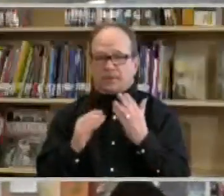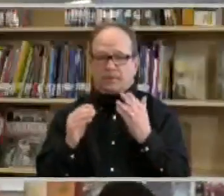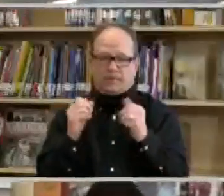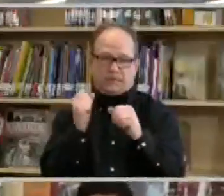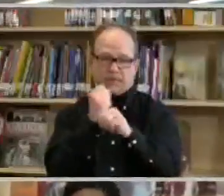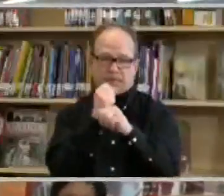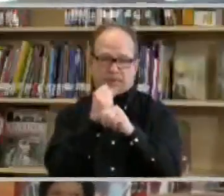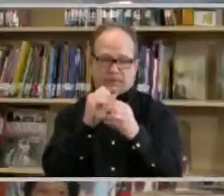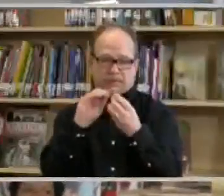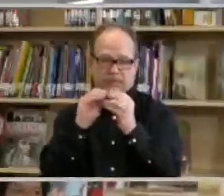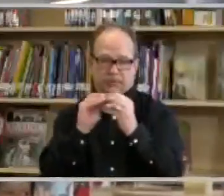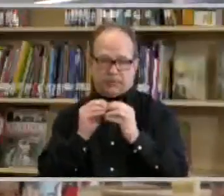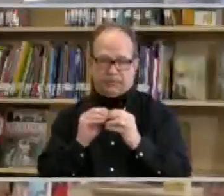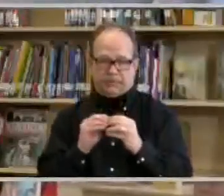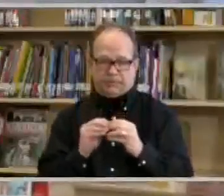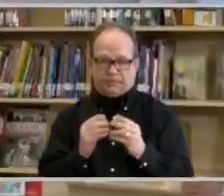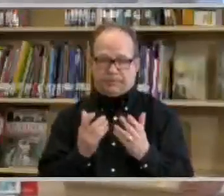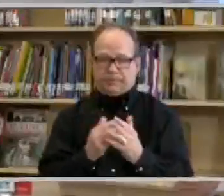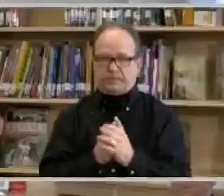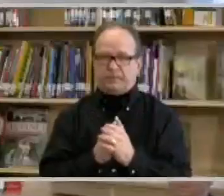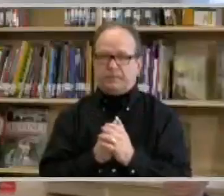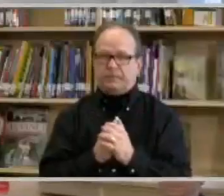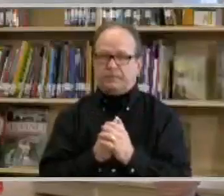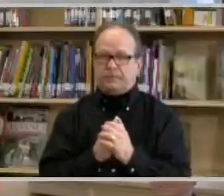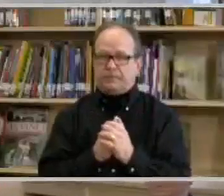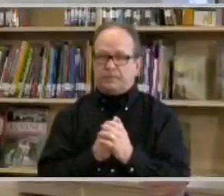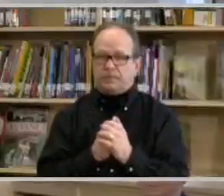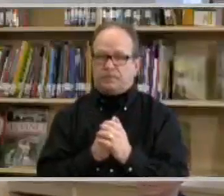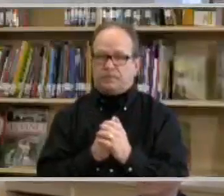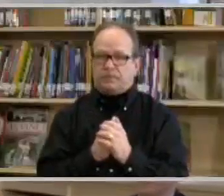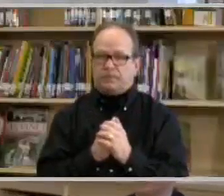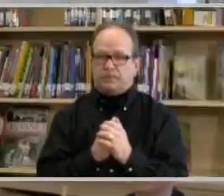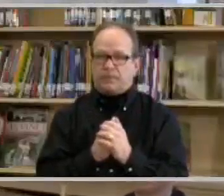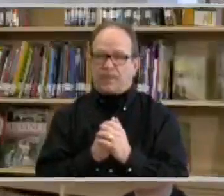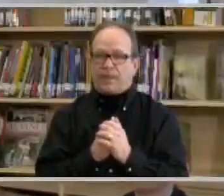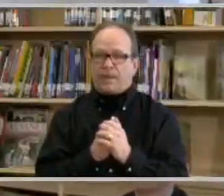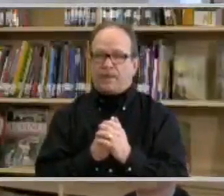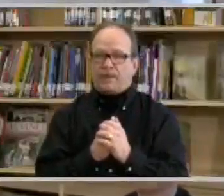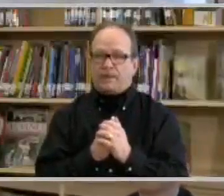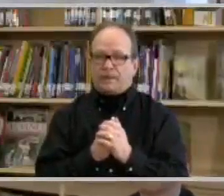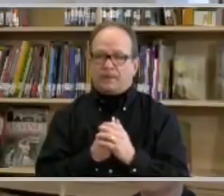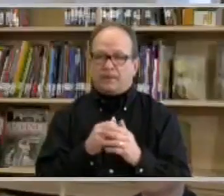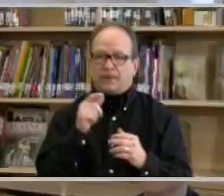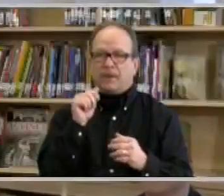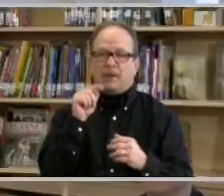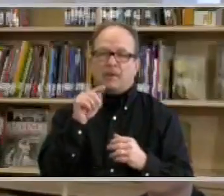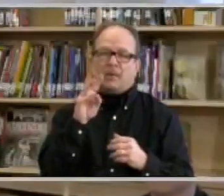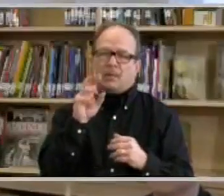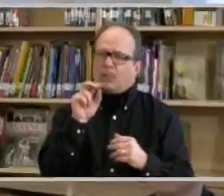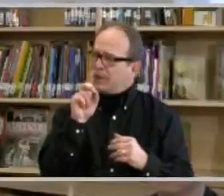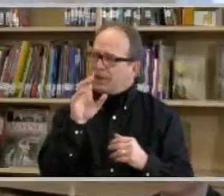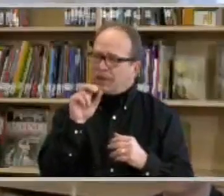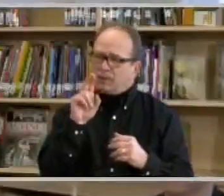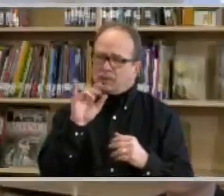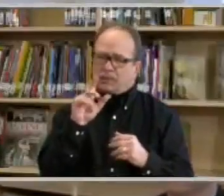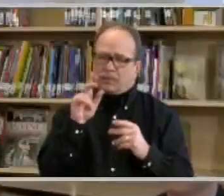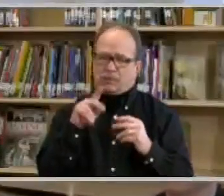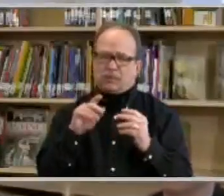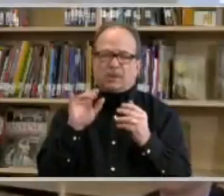STATISTIC THAT I THINK IS IMPORTANT.